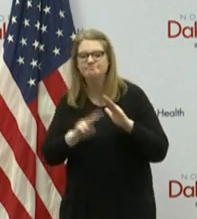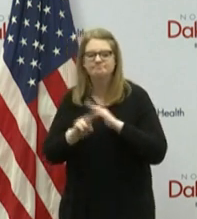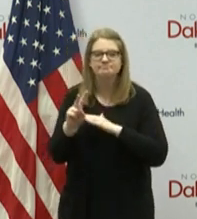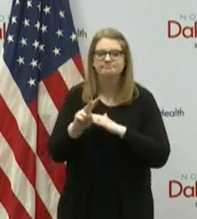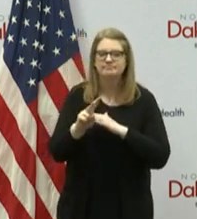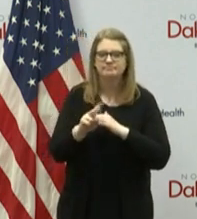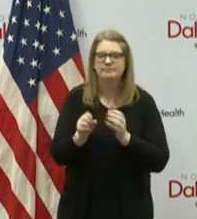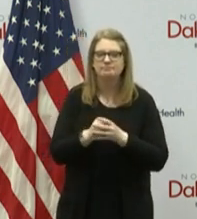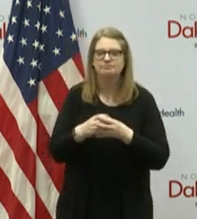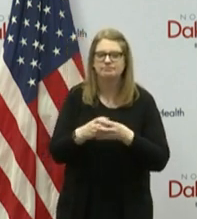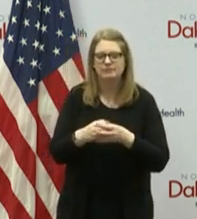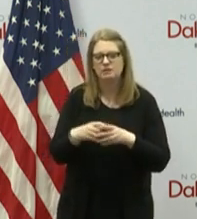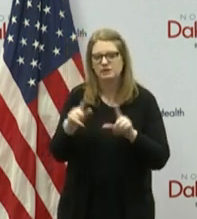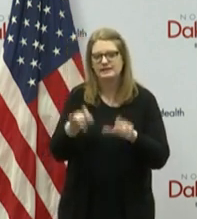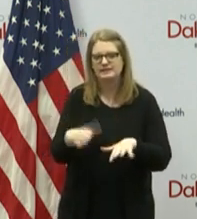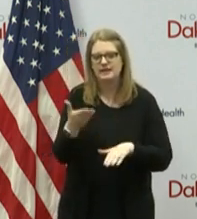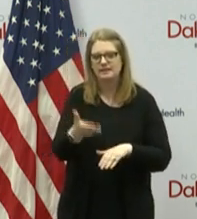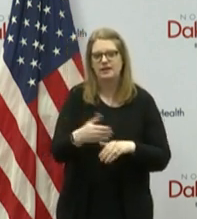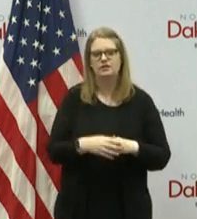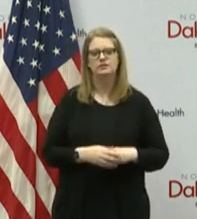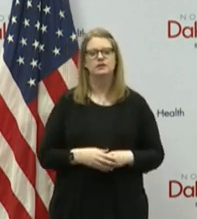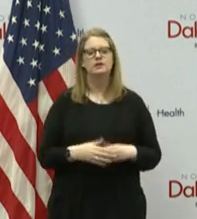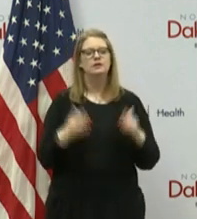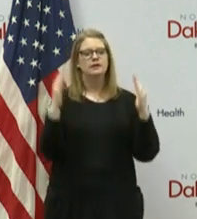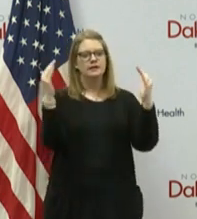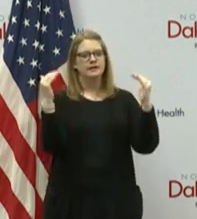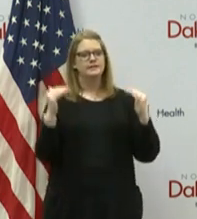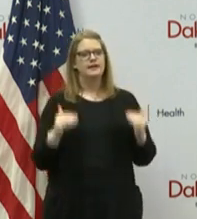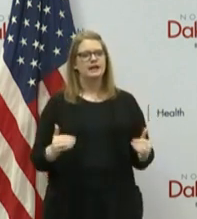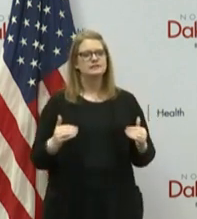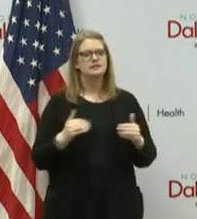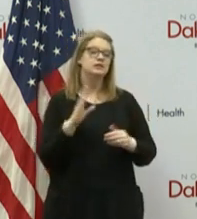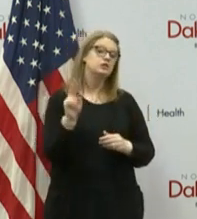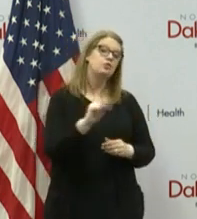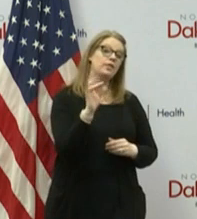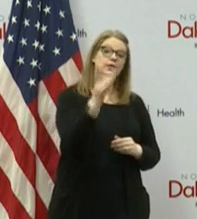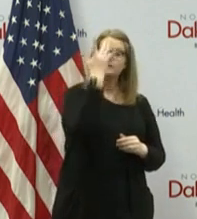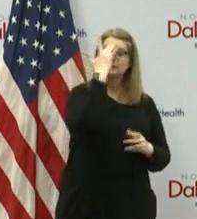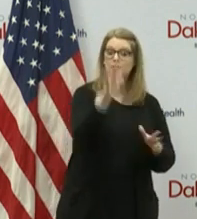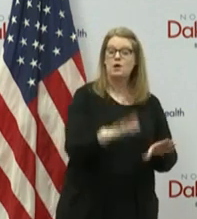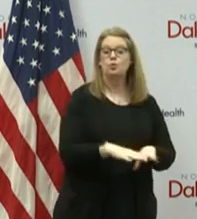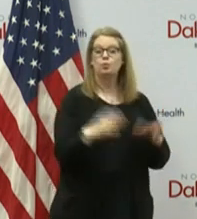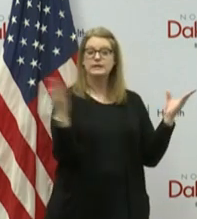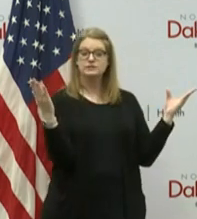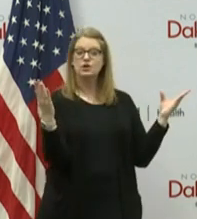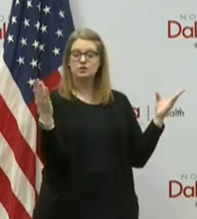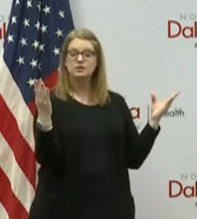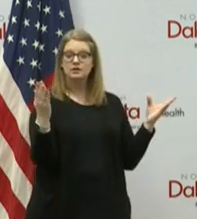TESTING CAPACITY TO PLACES WHERE WE ARE OBSERVING OUTBREAKS OR POTENTIAL OUTBREAKS.